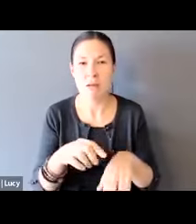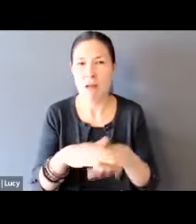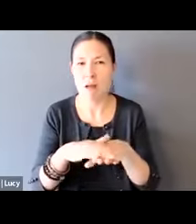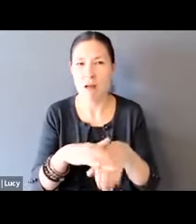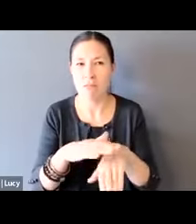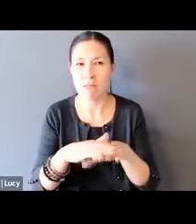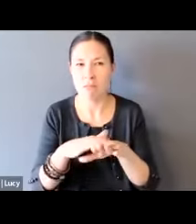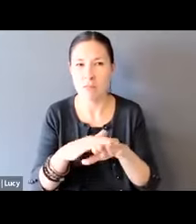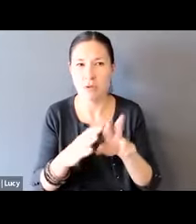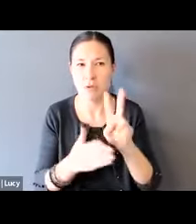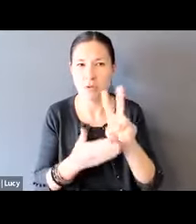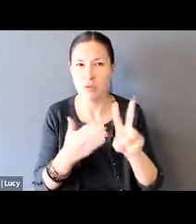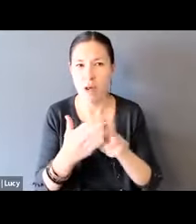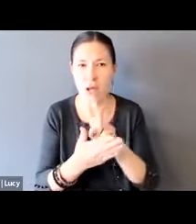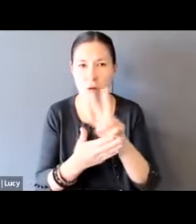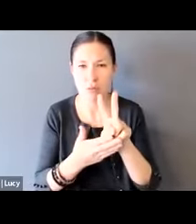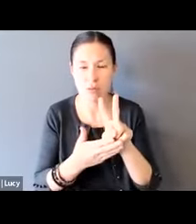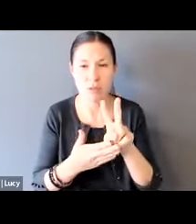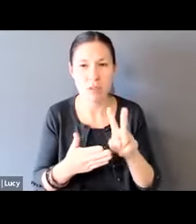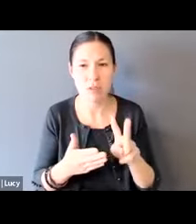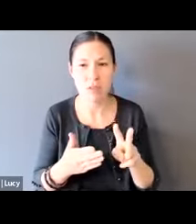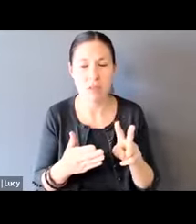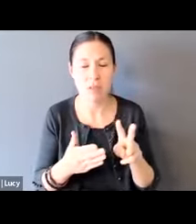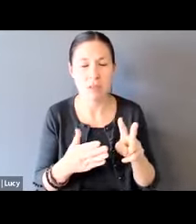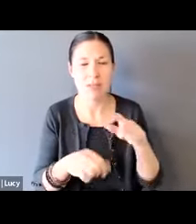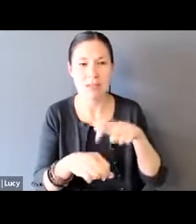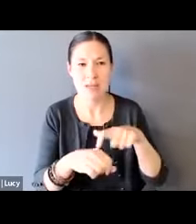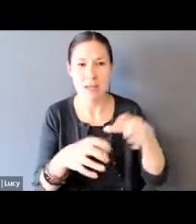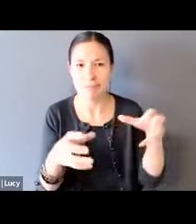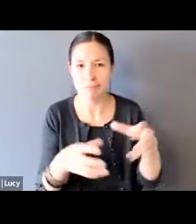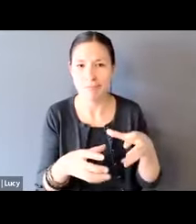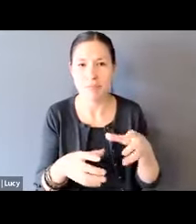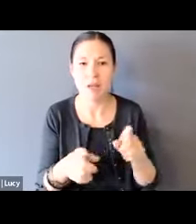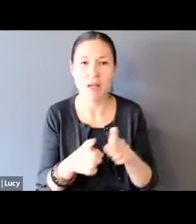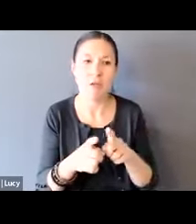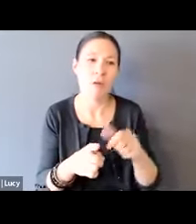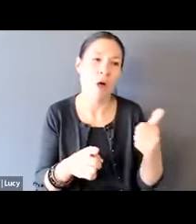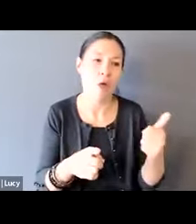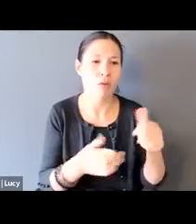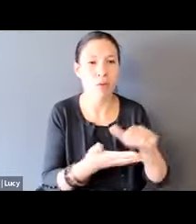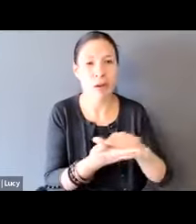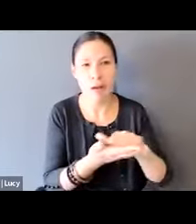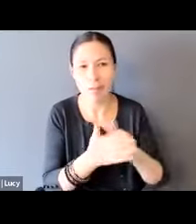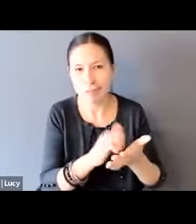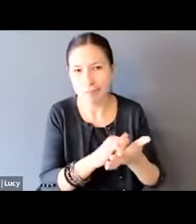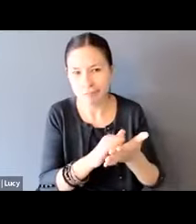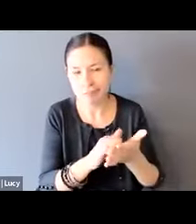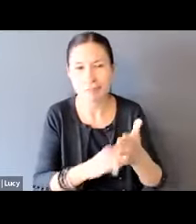of those other precautions that I mentioned on the slide before.